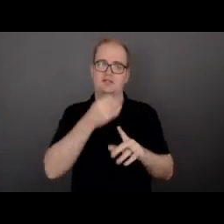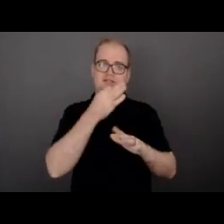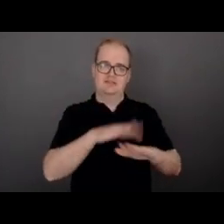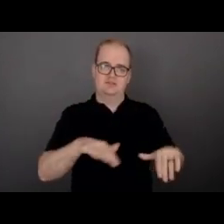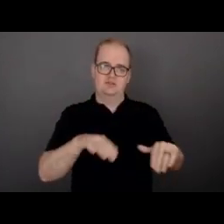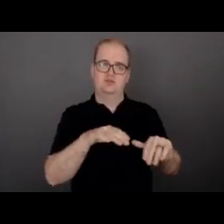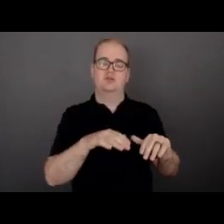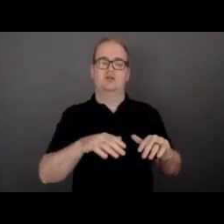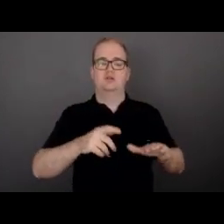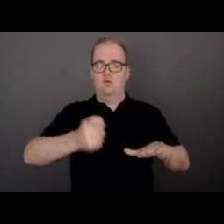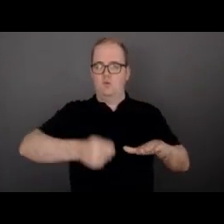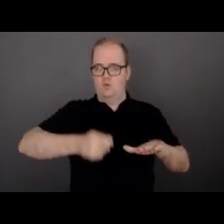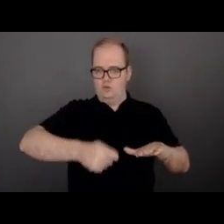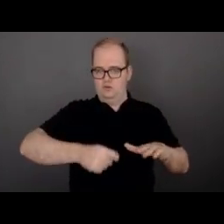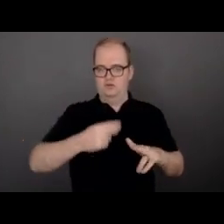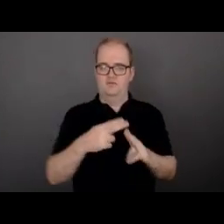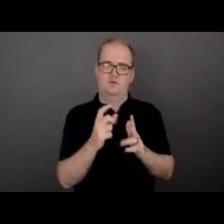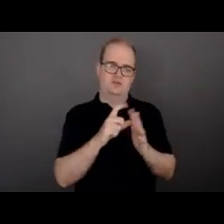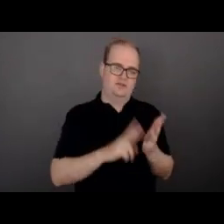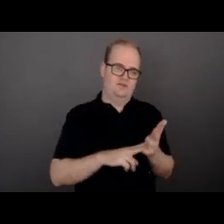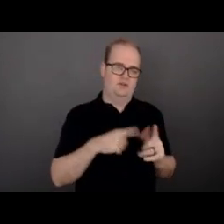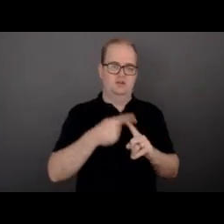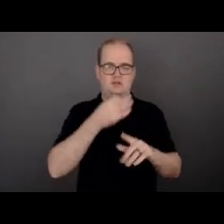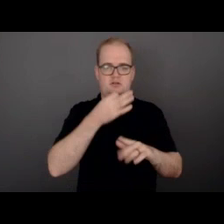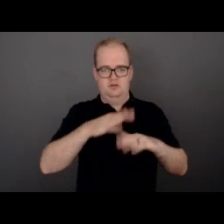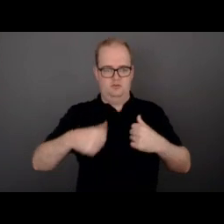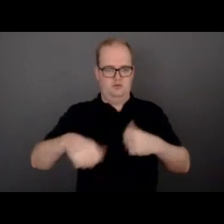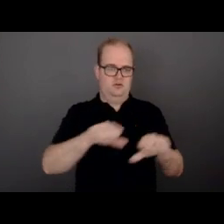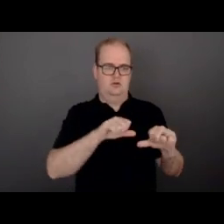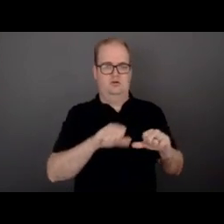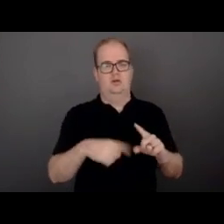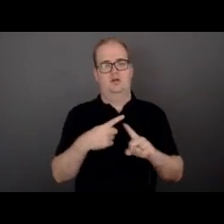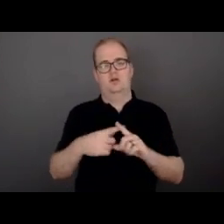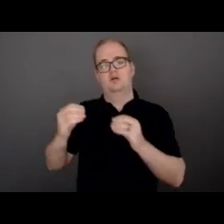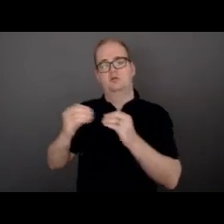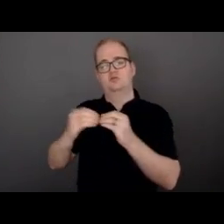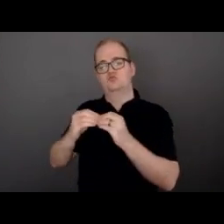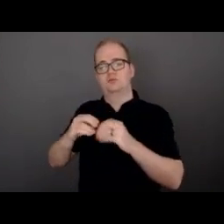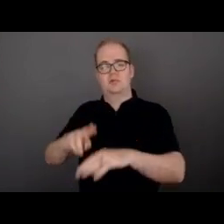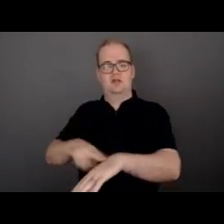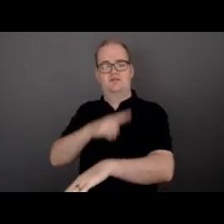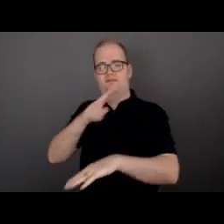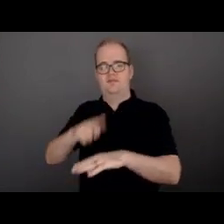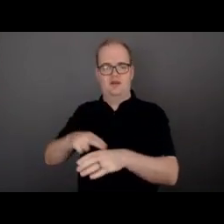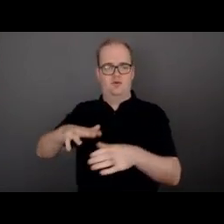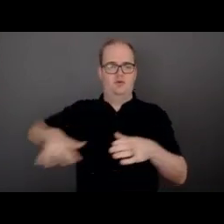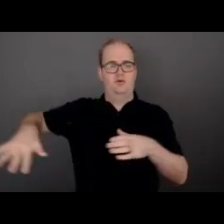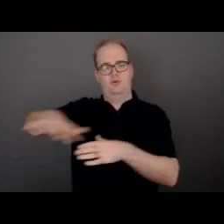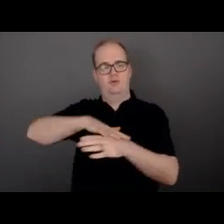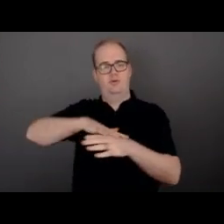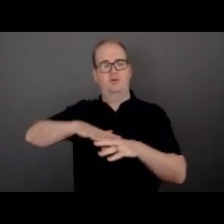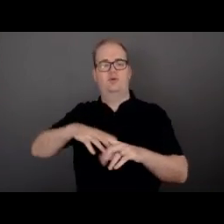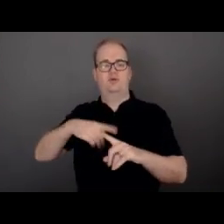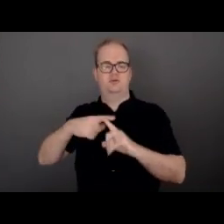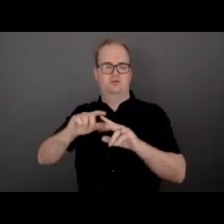We also offer a service at the family Federal Court and advocacy there as well.